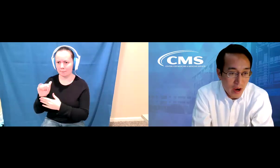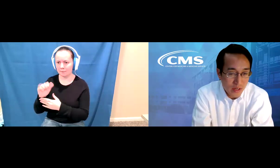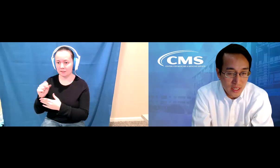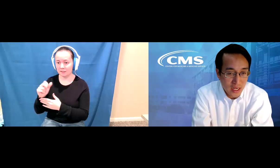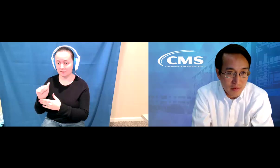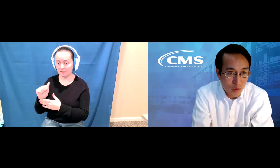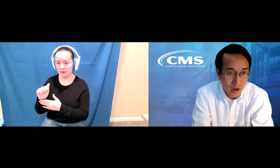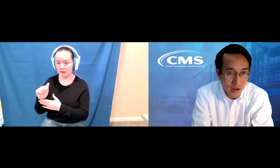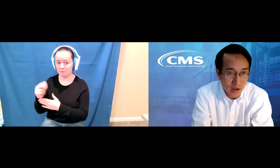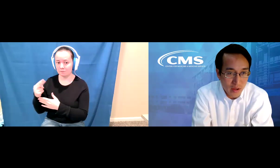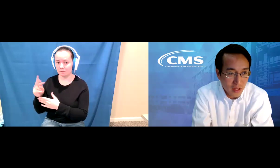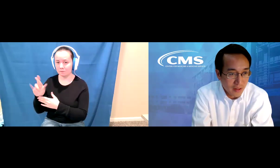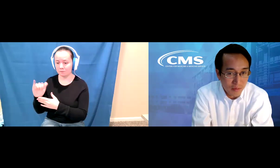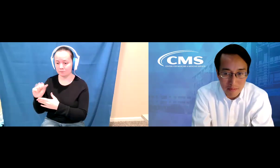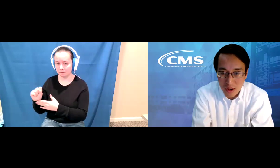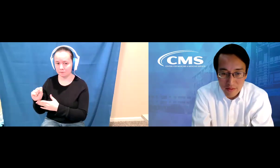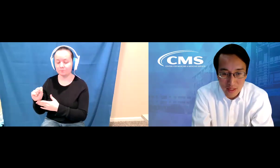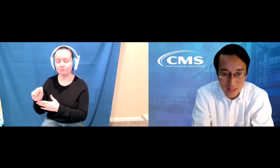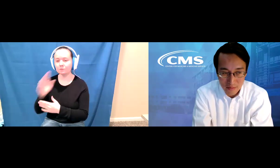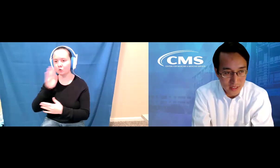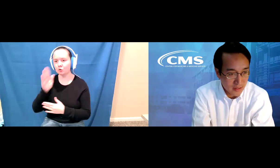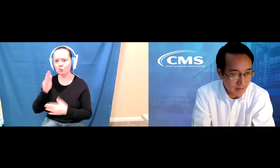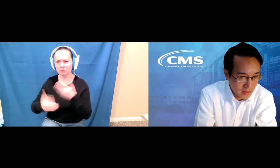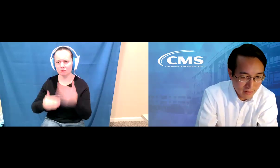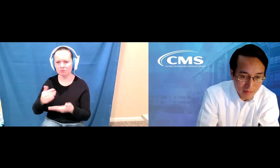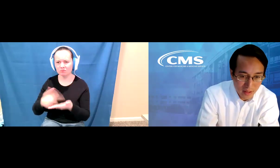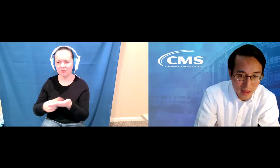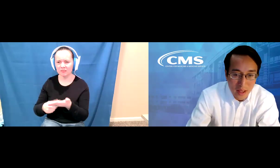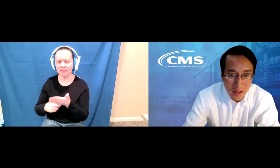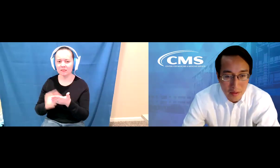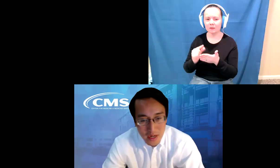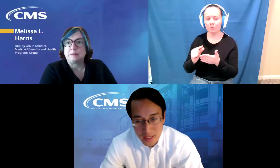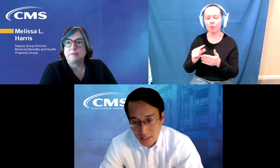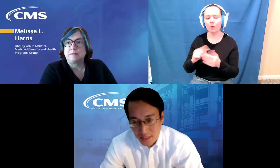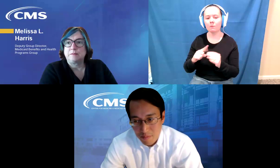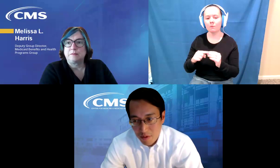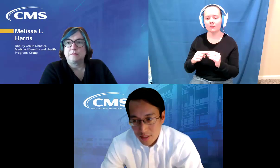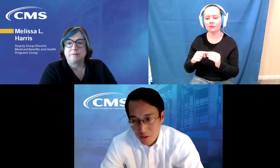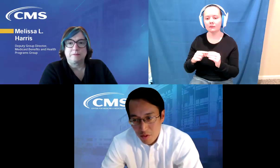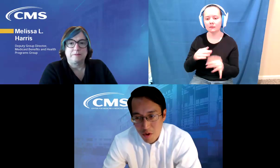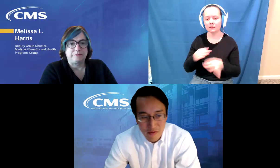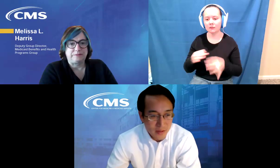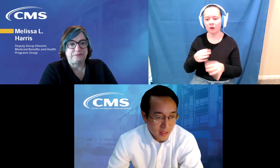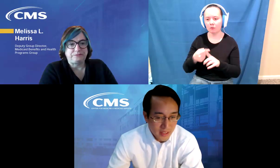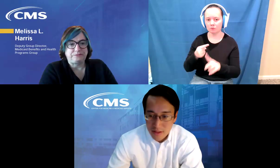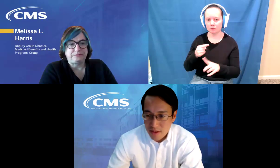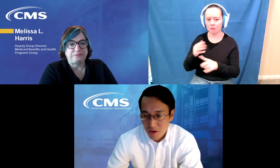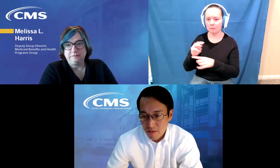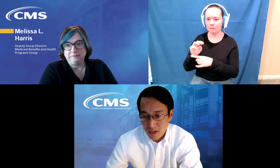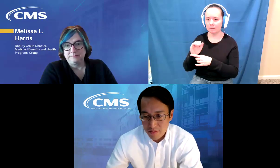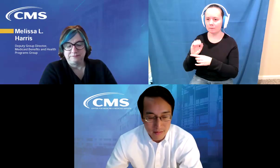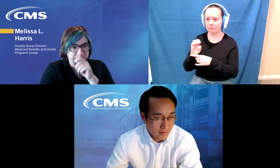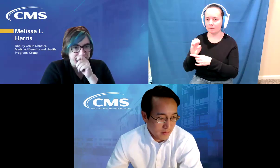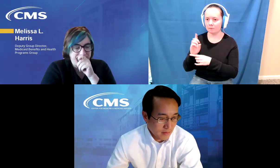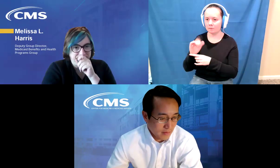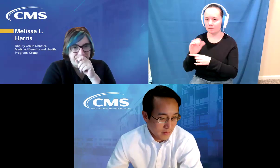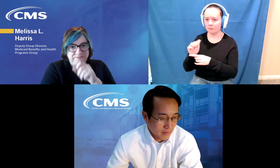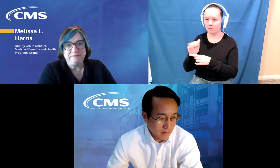on our team to walk through a little bit more of the substantive detail from a Medicaid standpoint. So over to Melissa. Thank you, everybody.